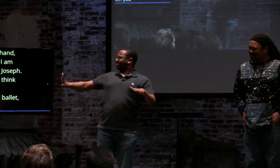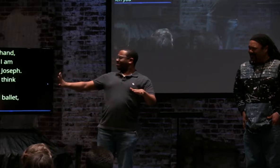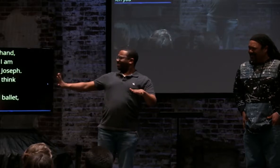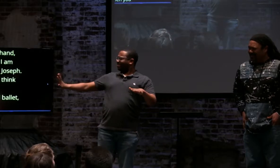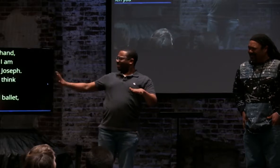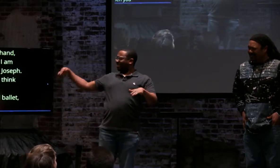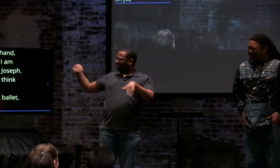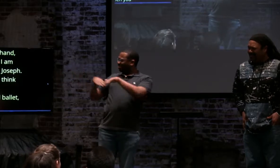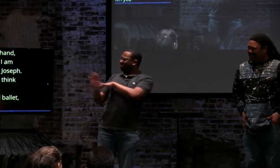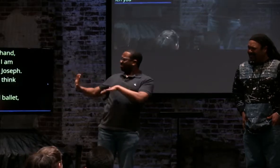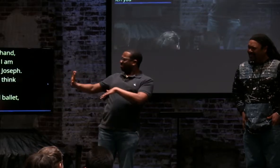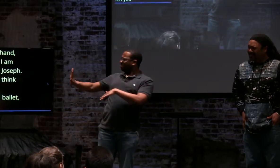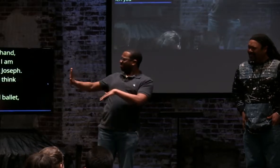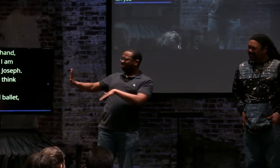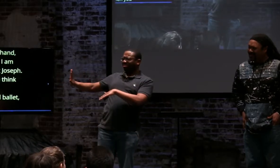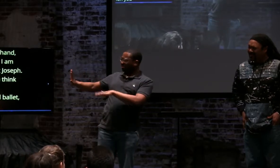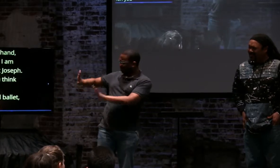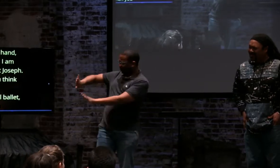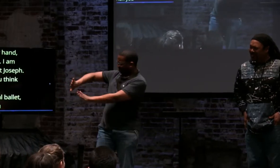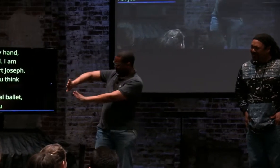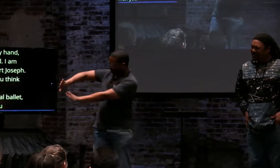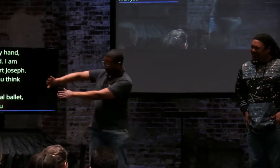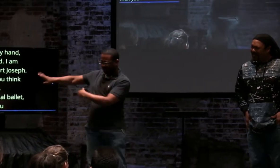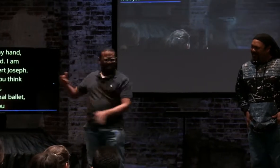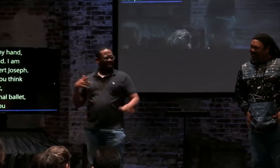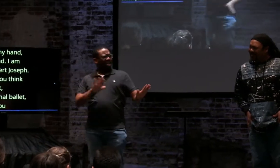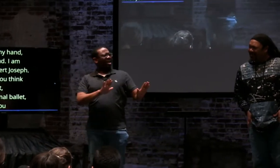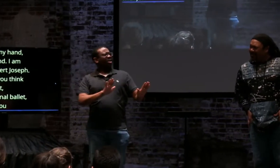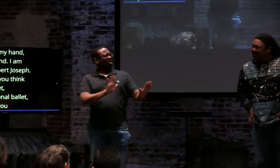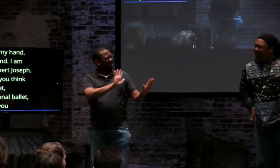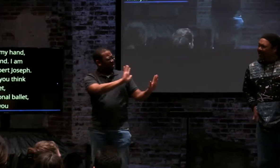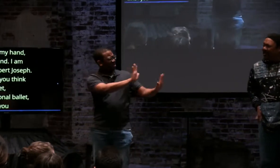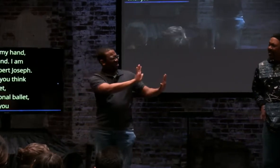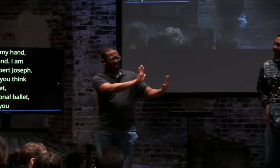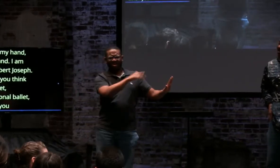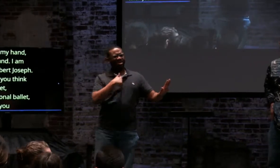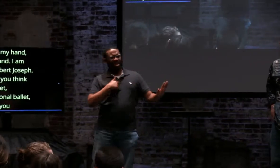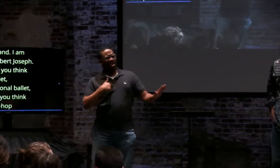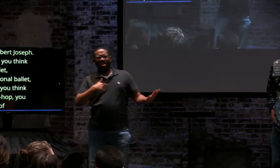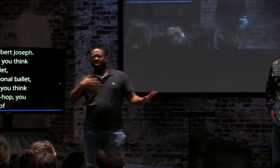you think of two different traditions and sometimes the traditions don't marry well.